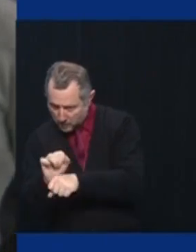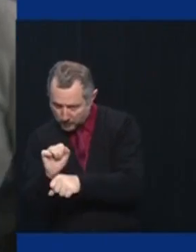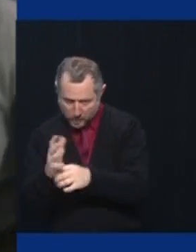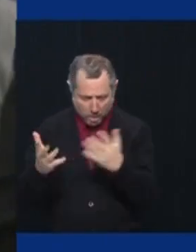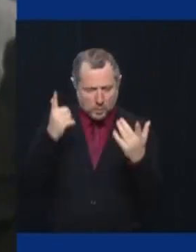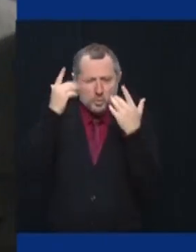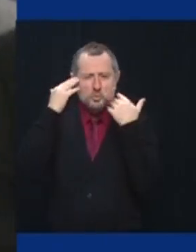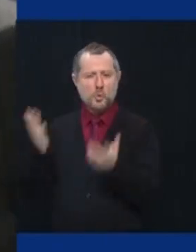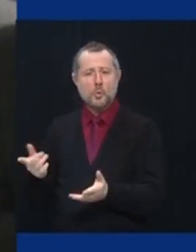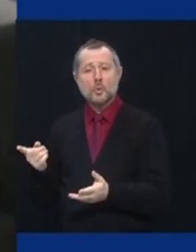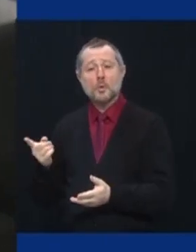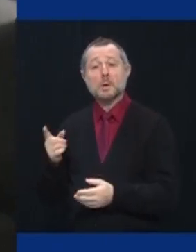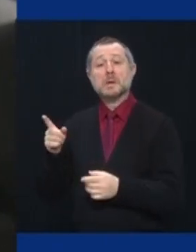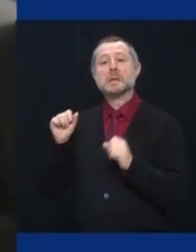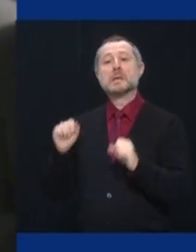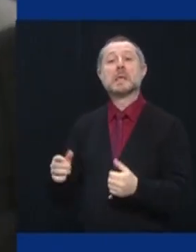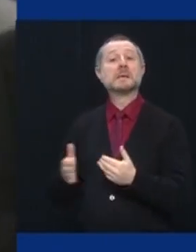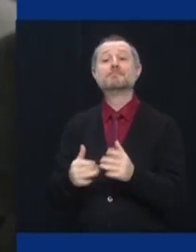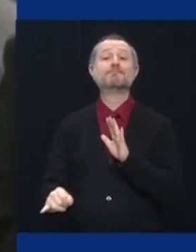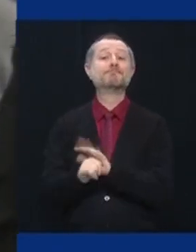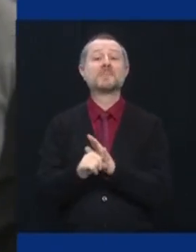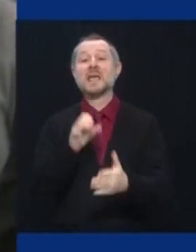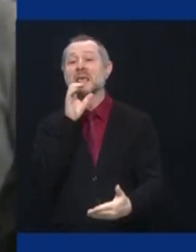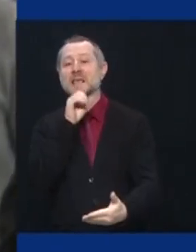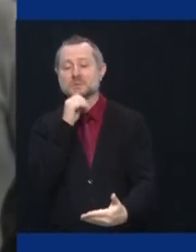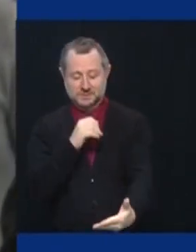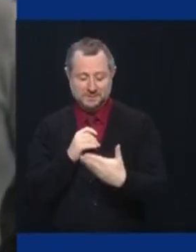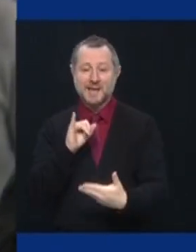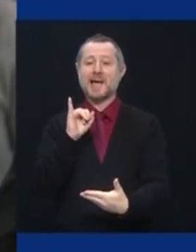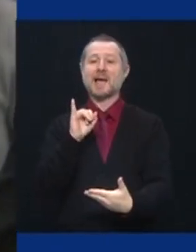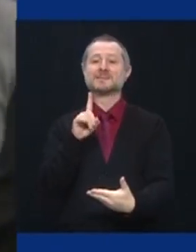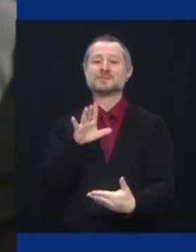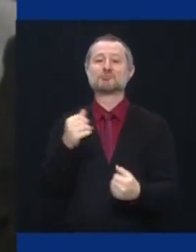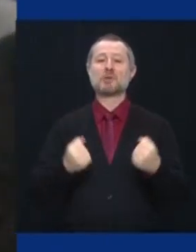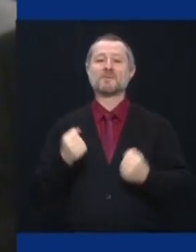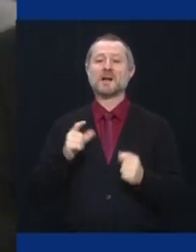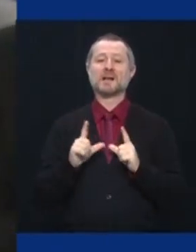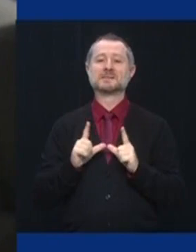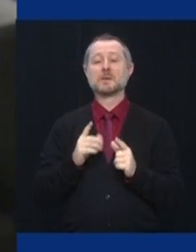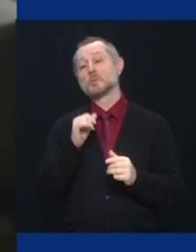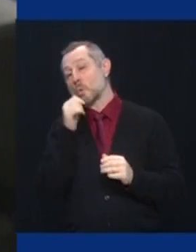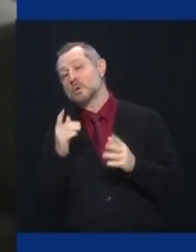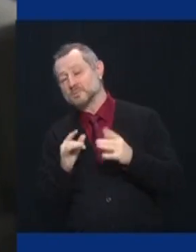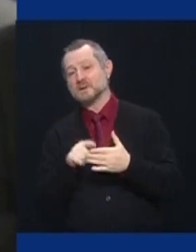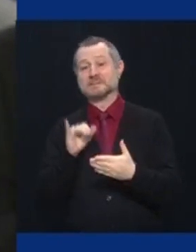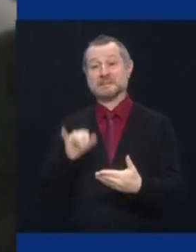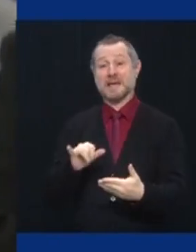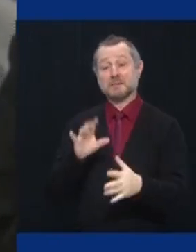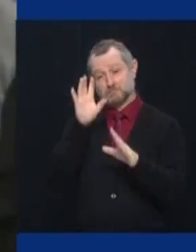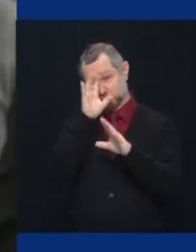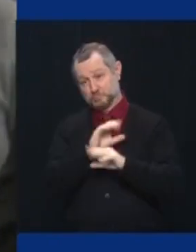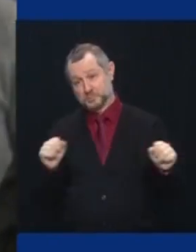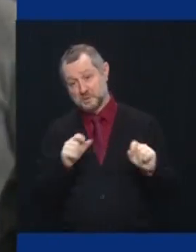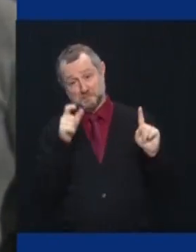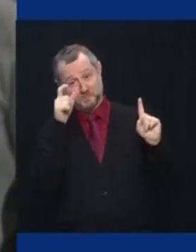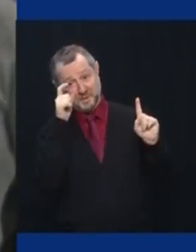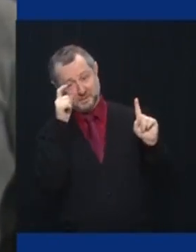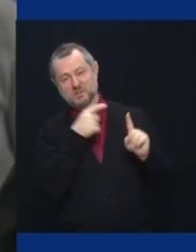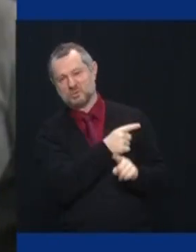AN EASY FOR THEM TO IDENTIFY DIFFERENT TYPES OF WORKERS, ET CETERA. THEY CAN IDENTIFY AGE BECAUSE